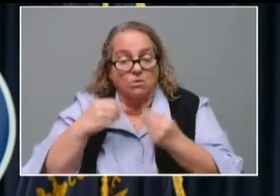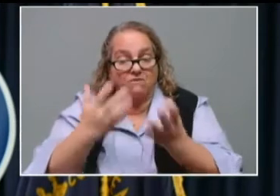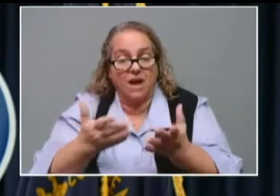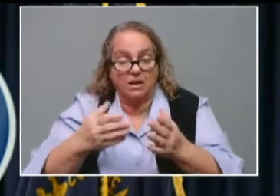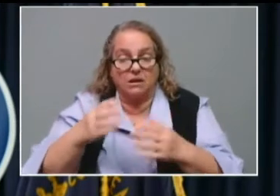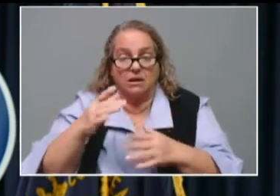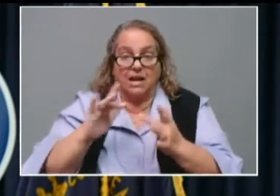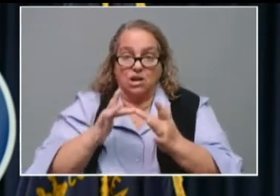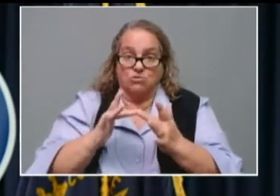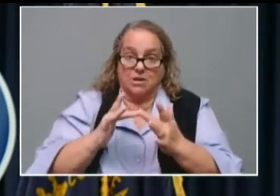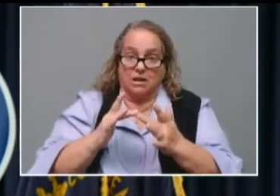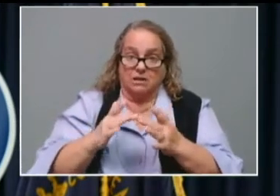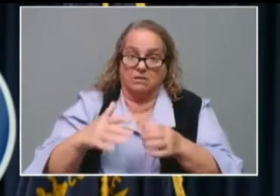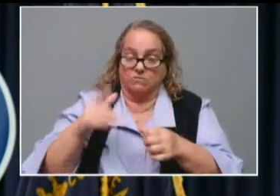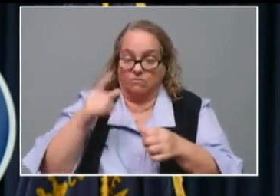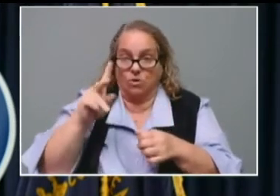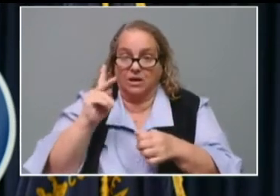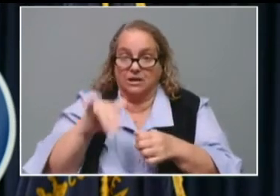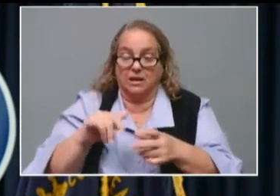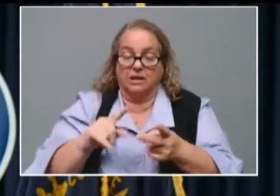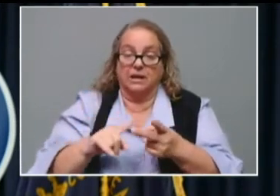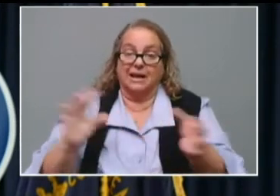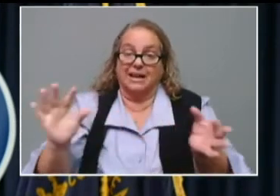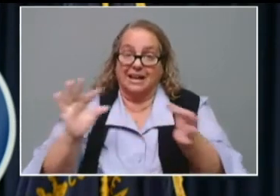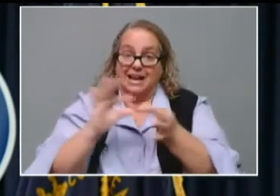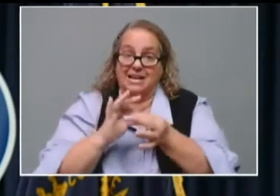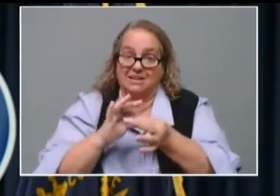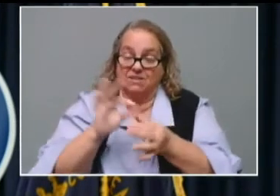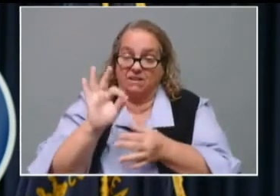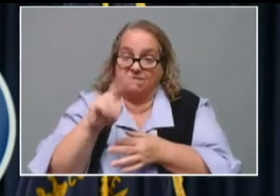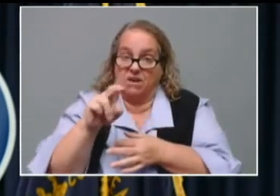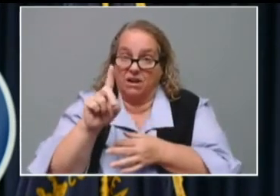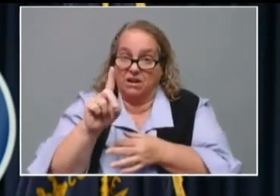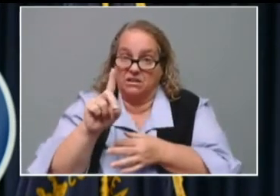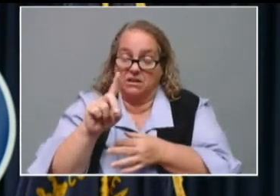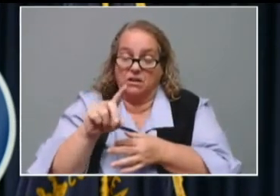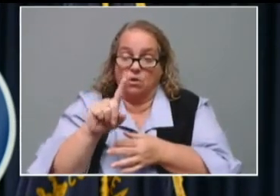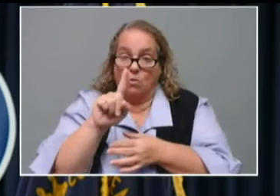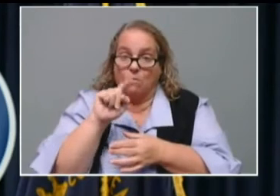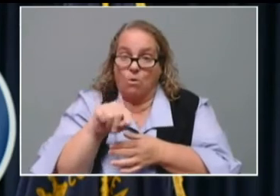Um connectivity fund 1.4 million Kentucky ins are going to be able to